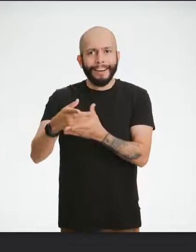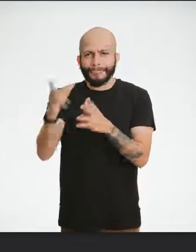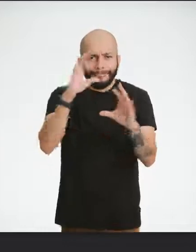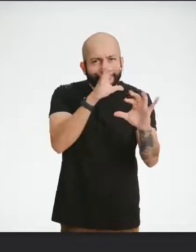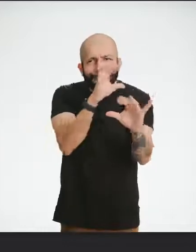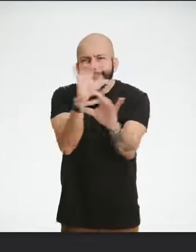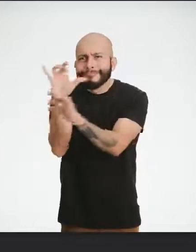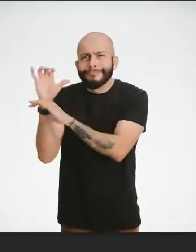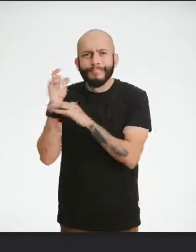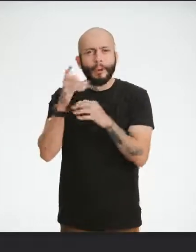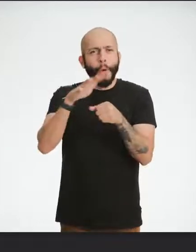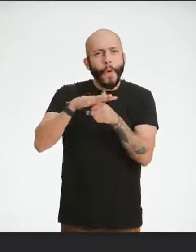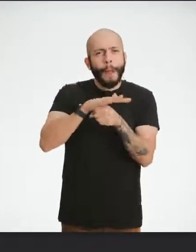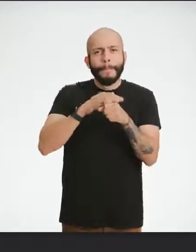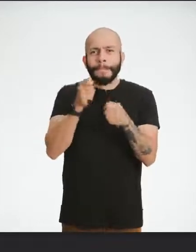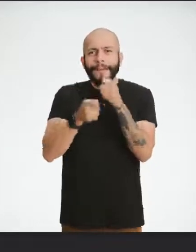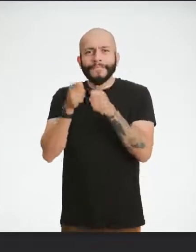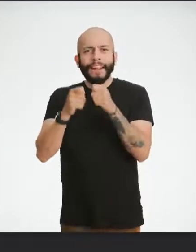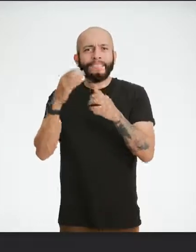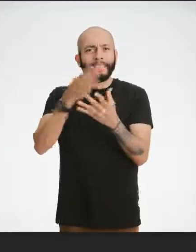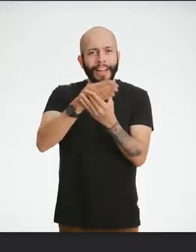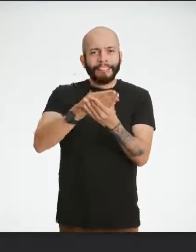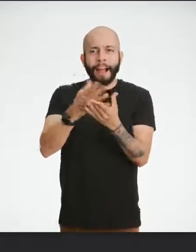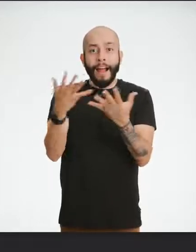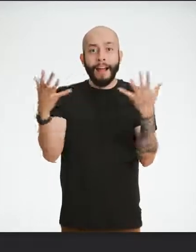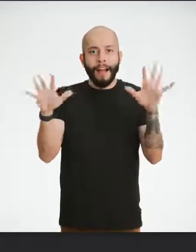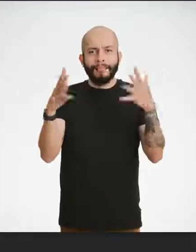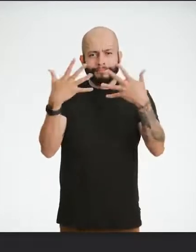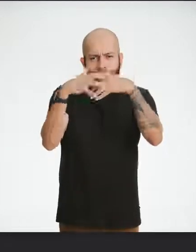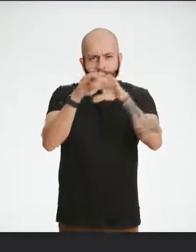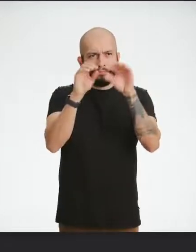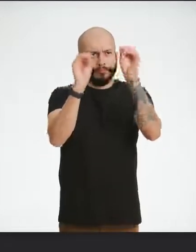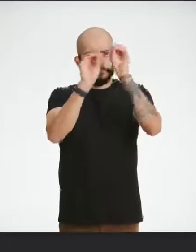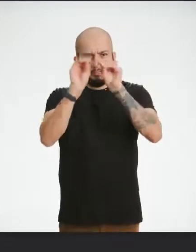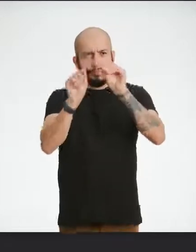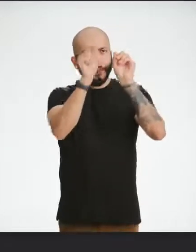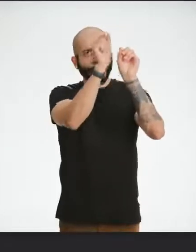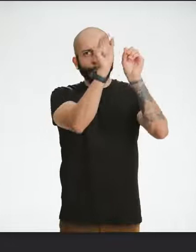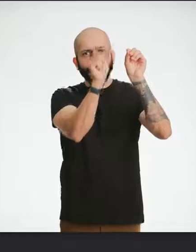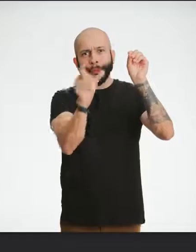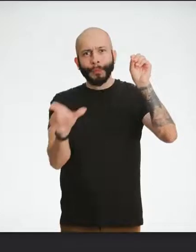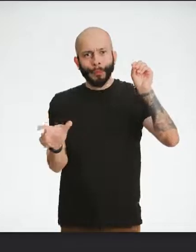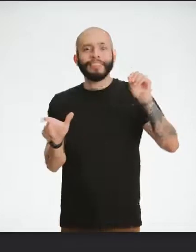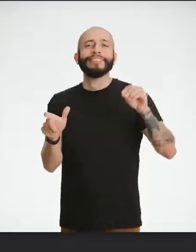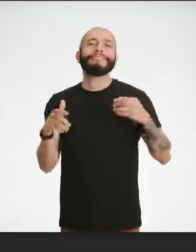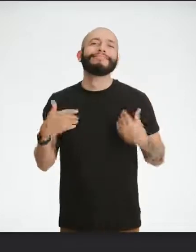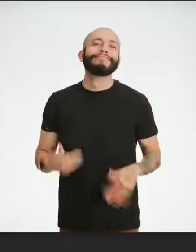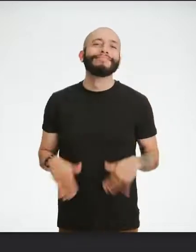It finds all of the locally modified source files, and then it sorts them in length order.